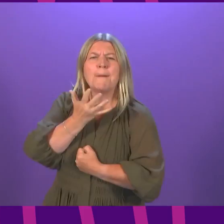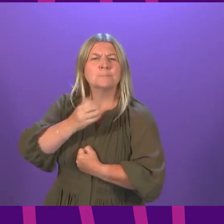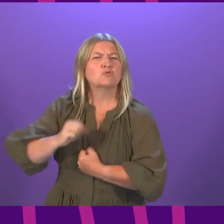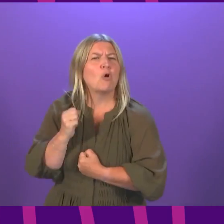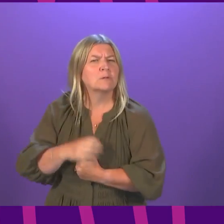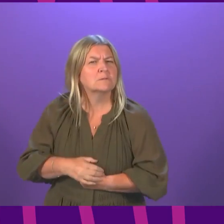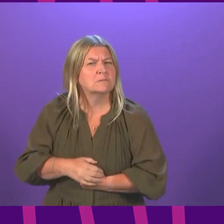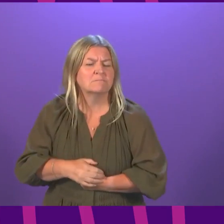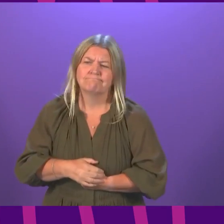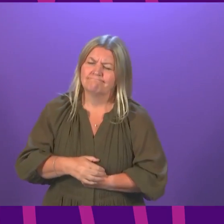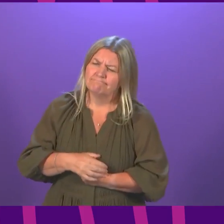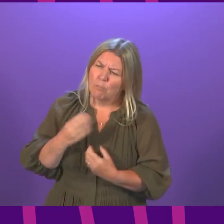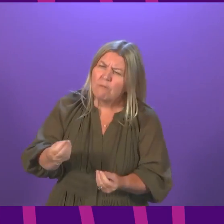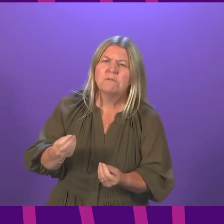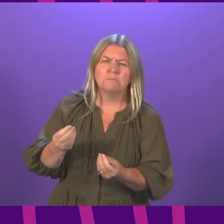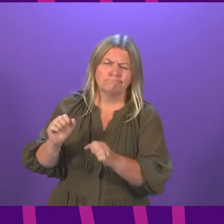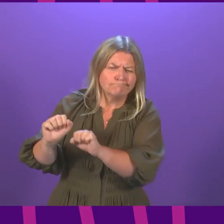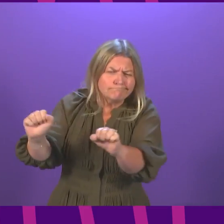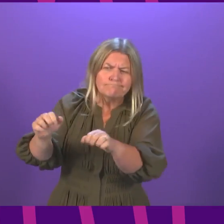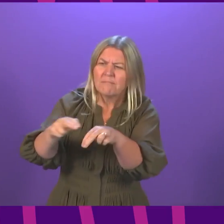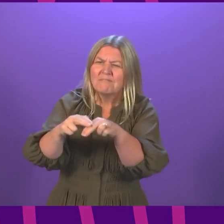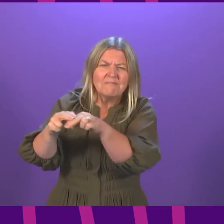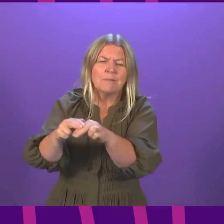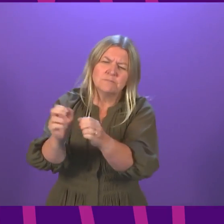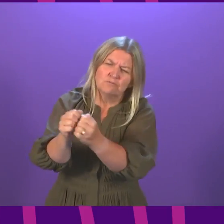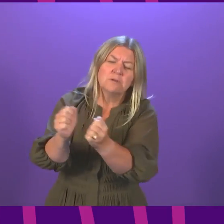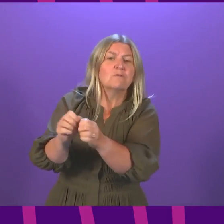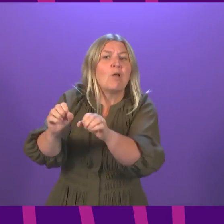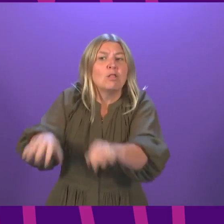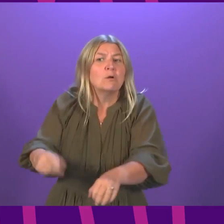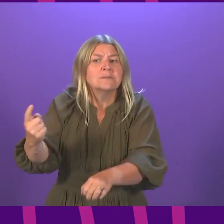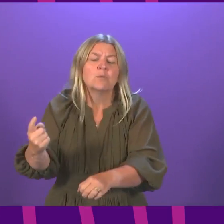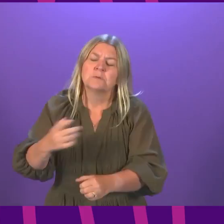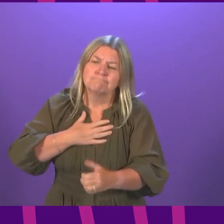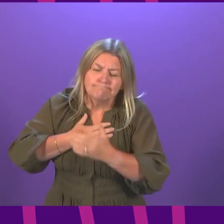to all those who have lost a loved one and my continuing commitment to do everything